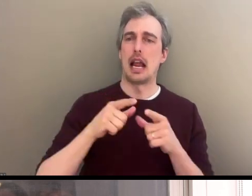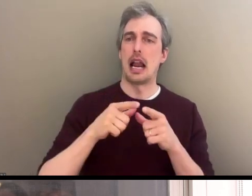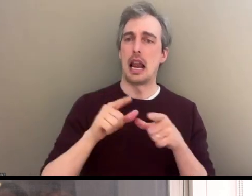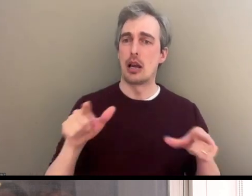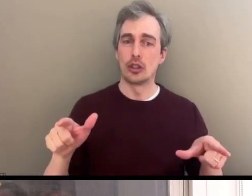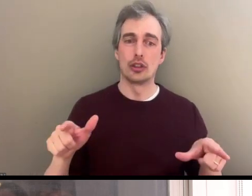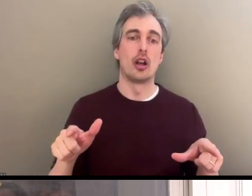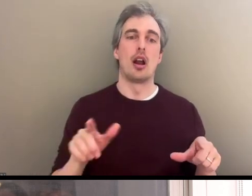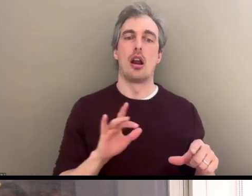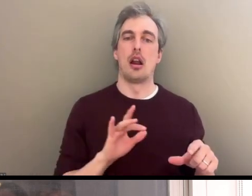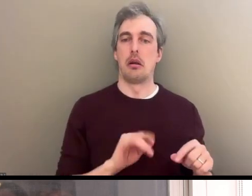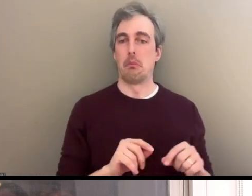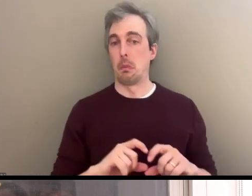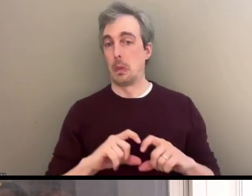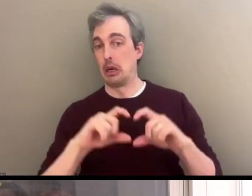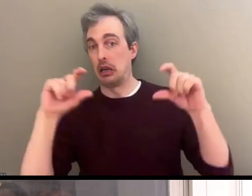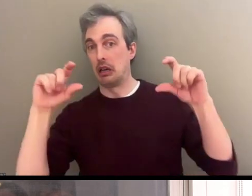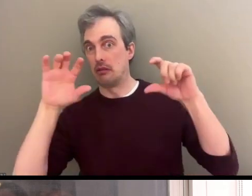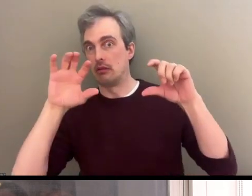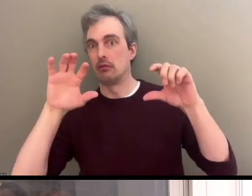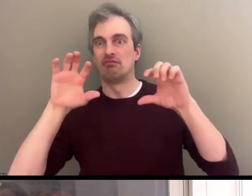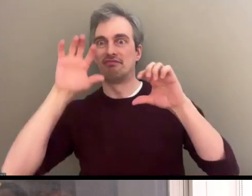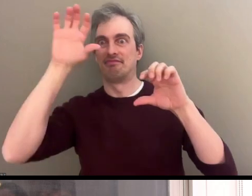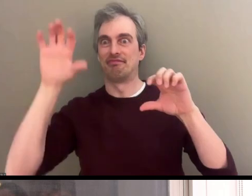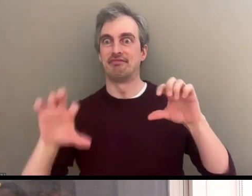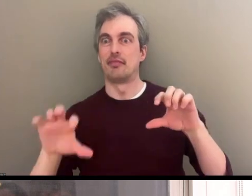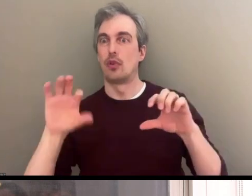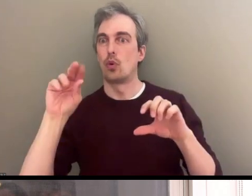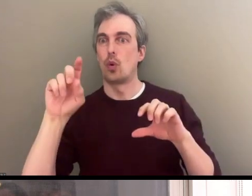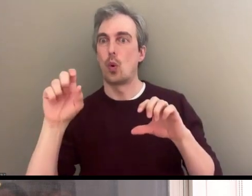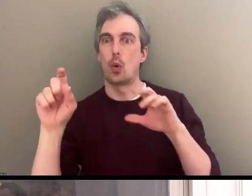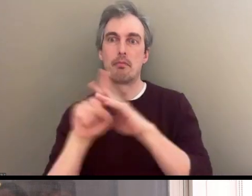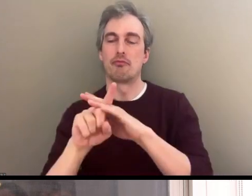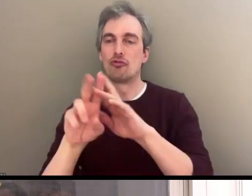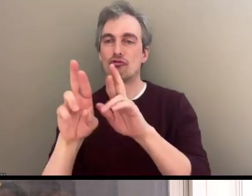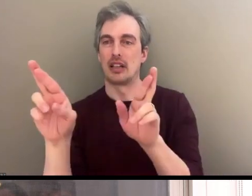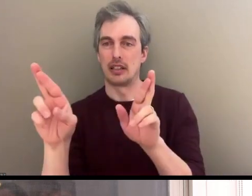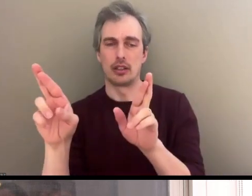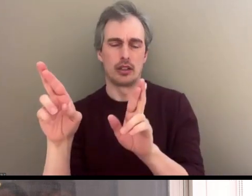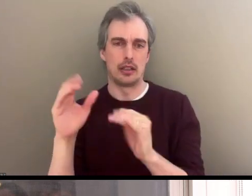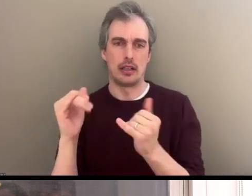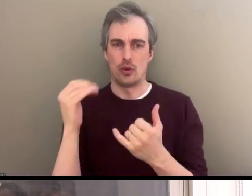So once you know that there is a color contrast issue, if I change